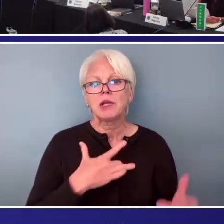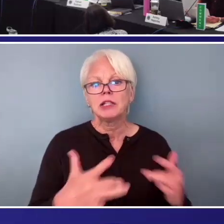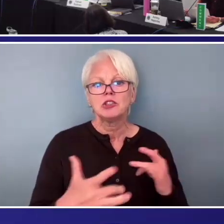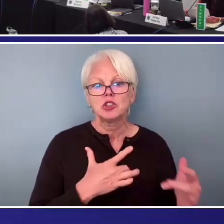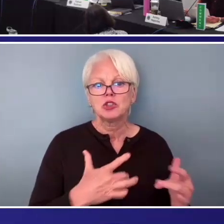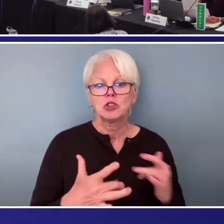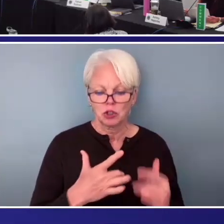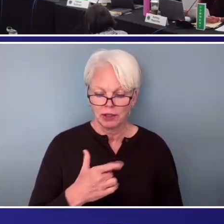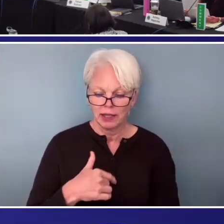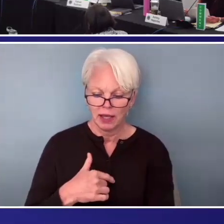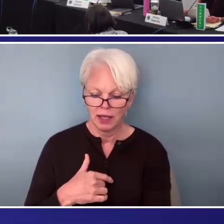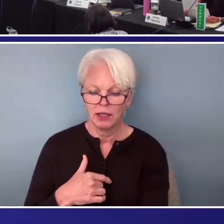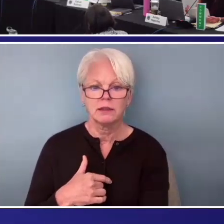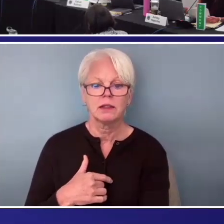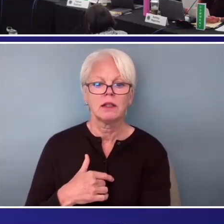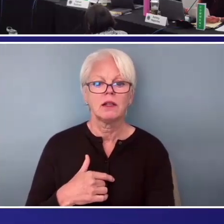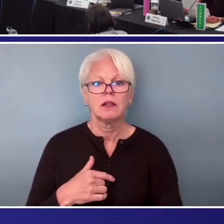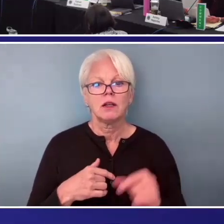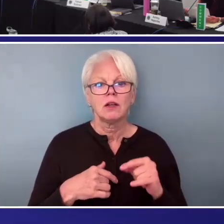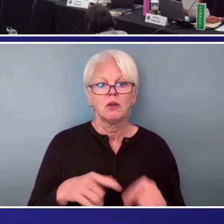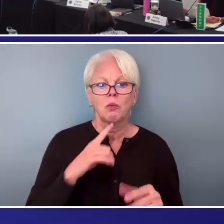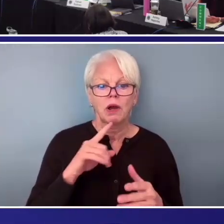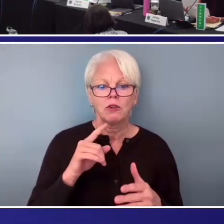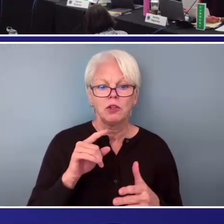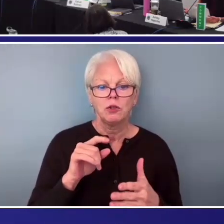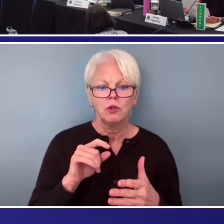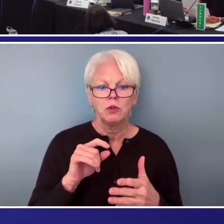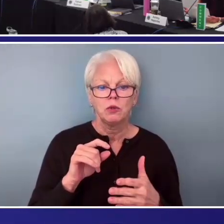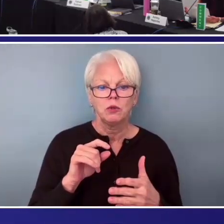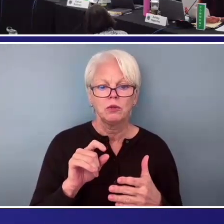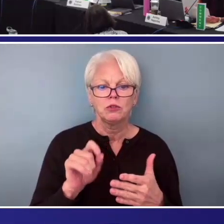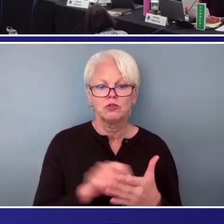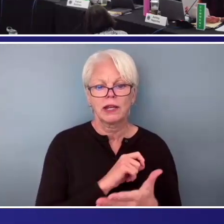strike out the PFH requirement since it's no longer applicable,